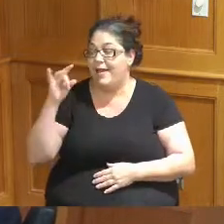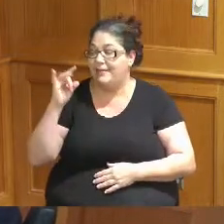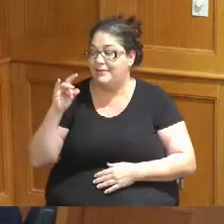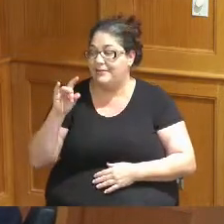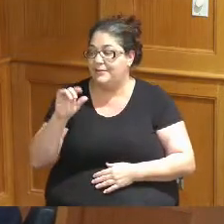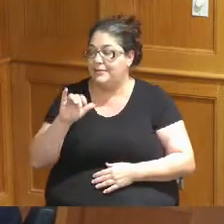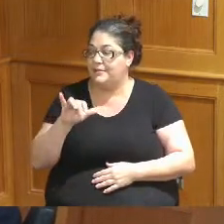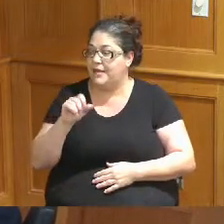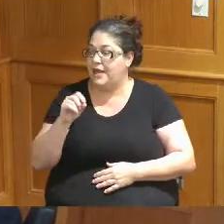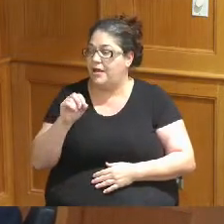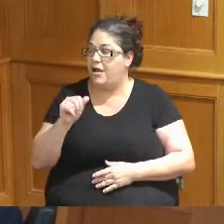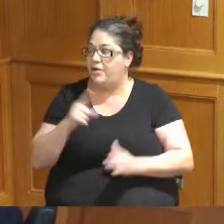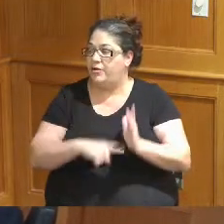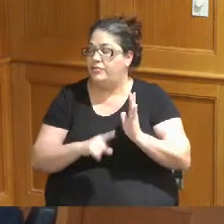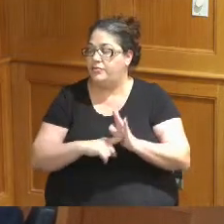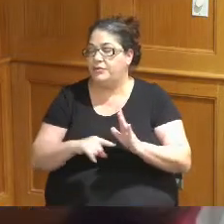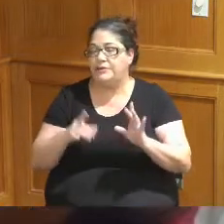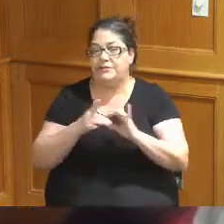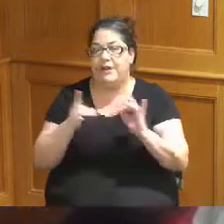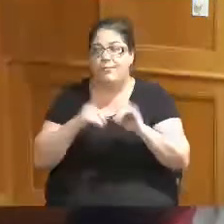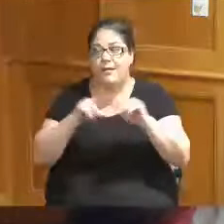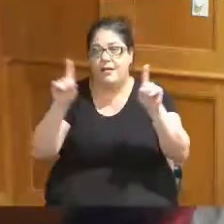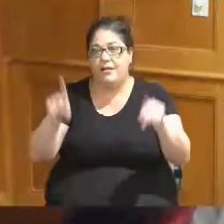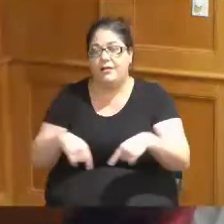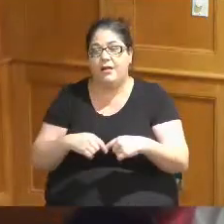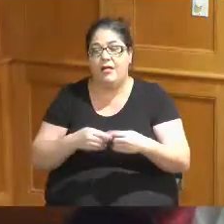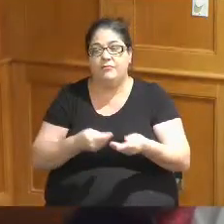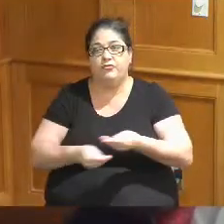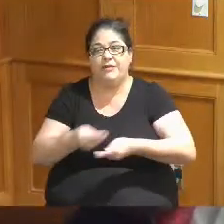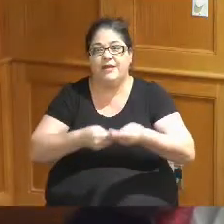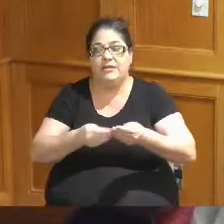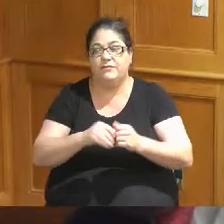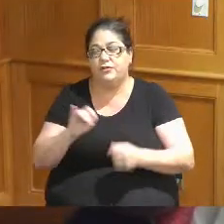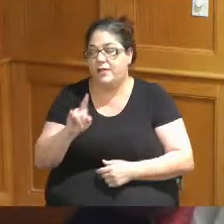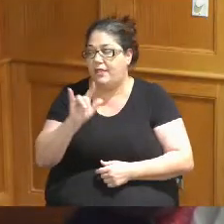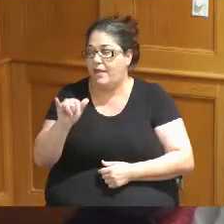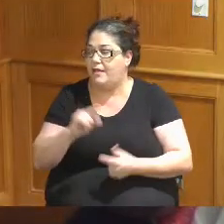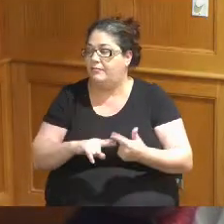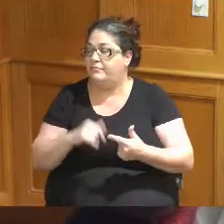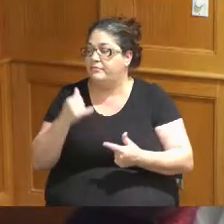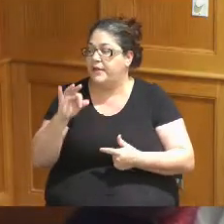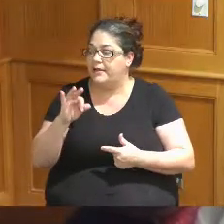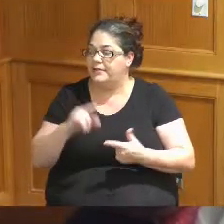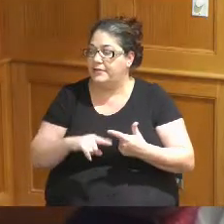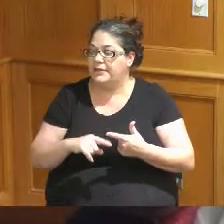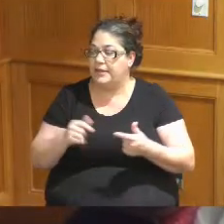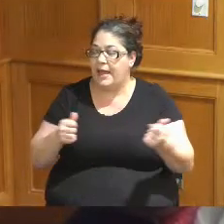Auditor's statement of financial transactions for July 19 or the Administrator's actions for June